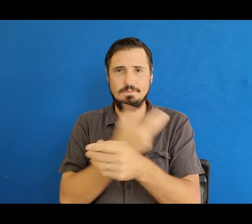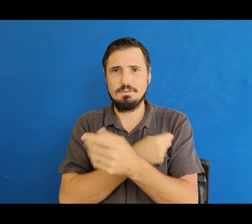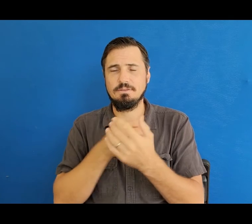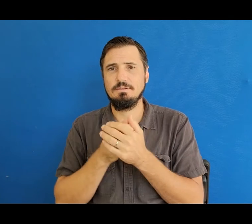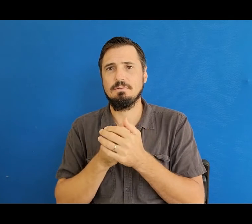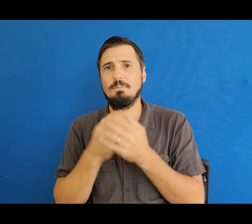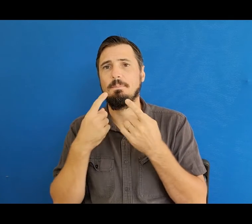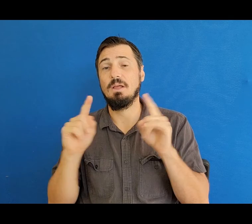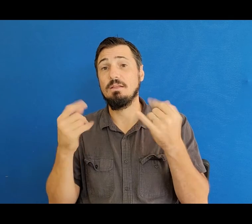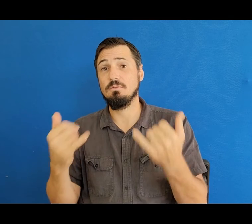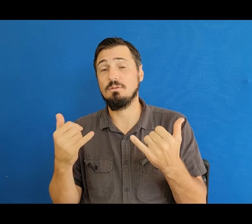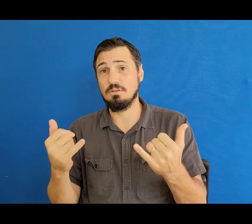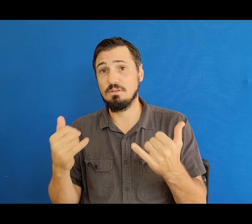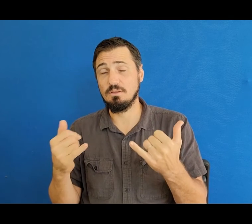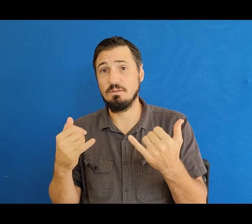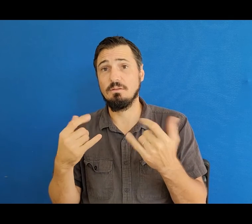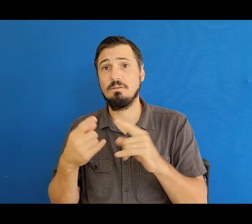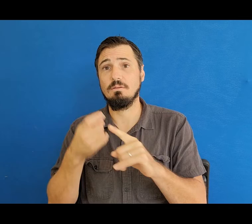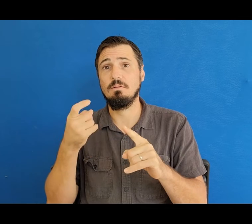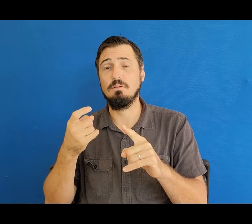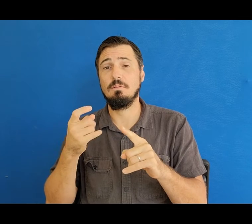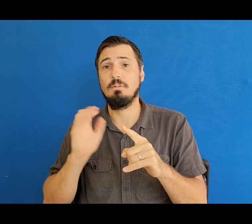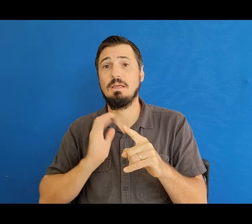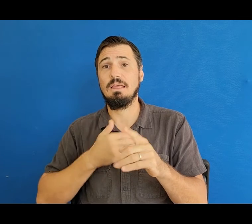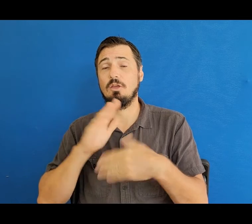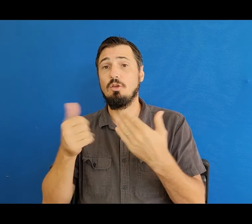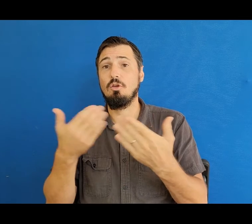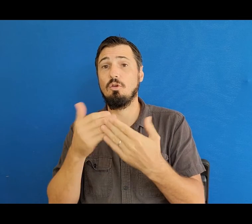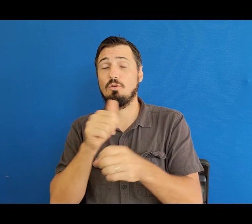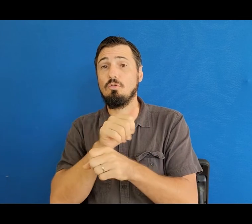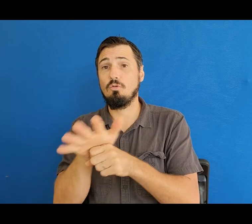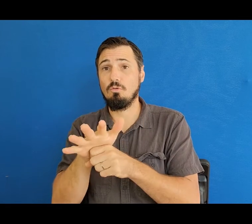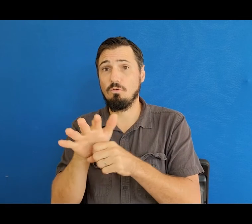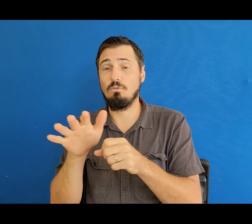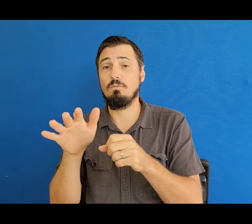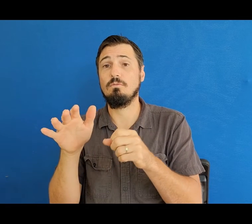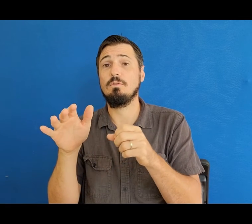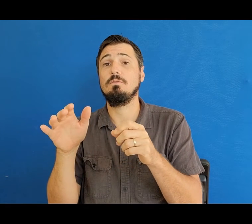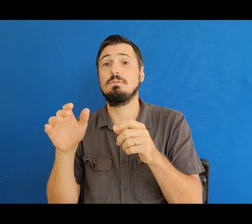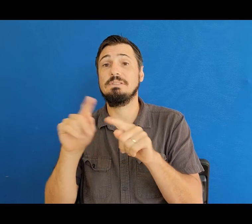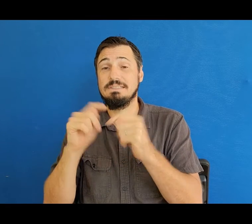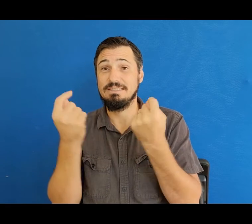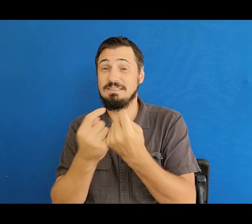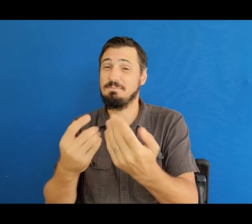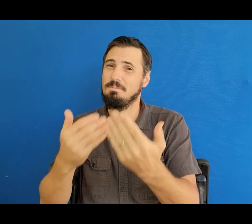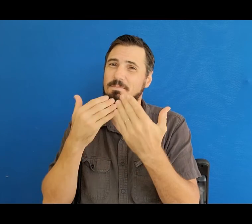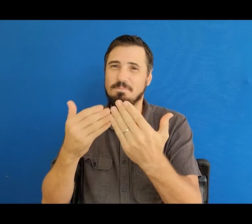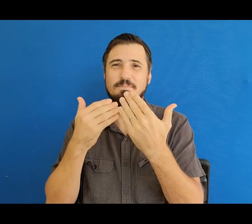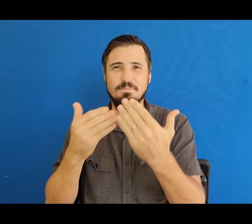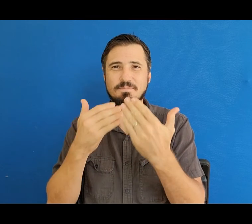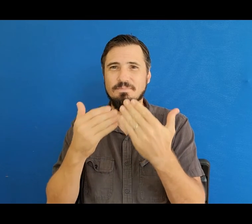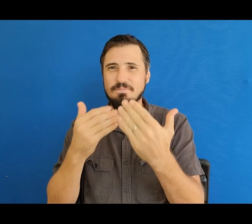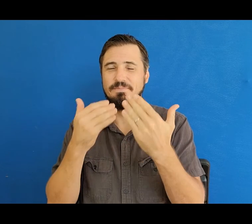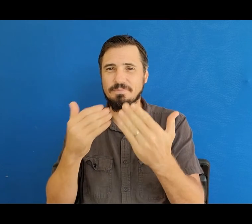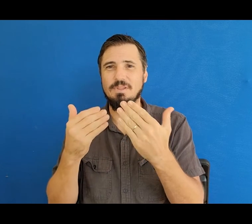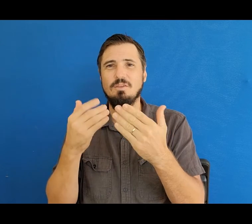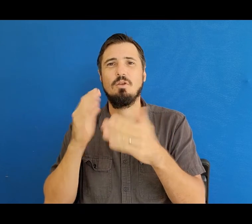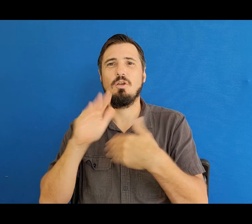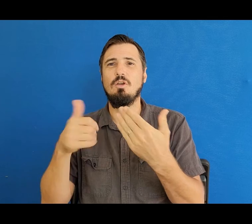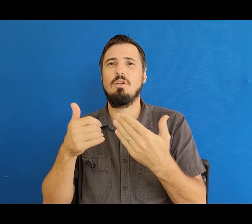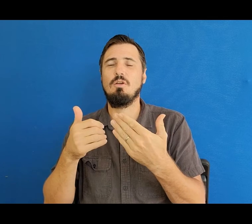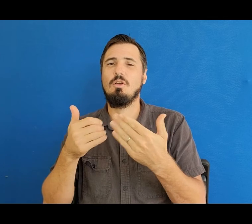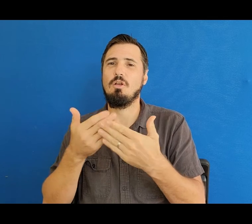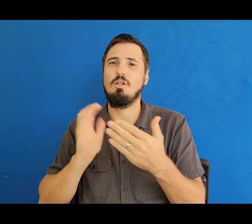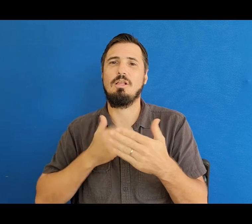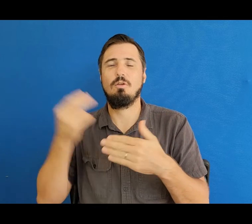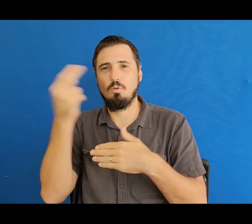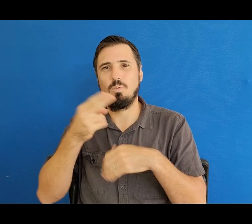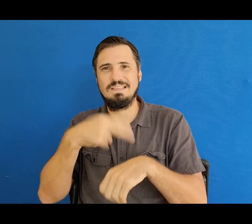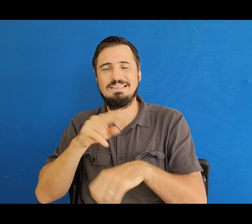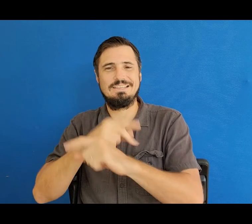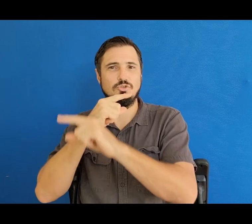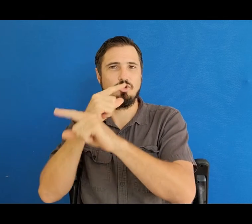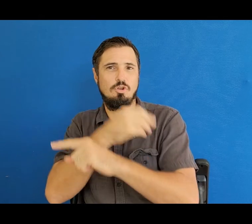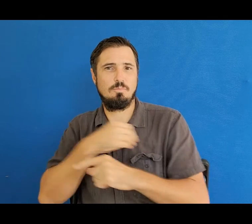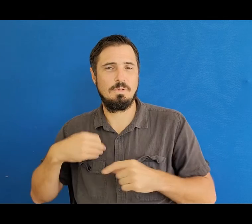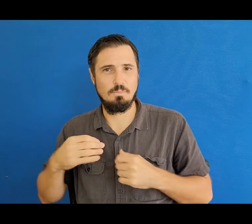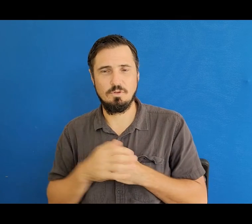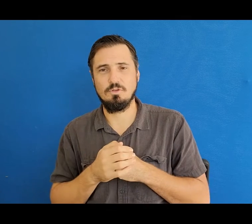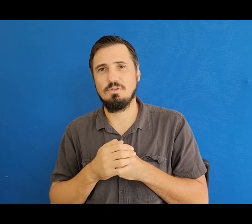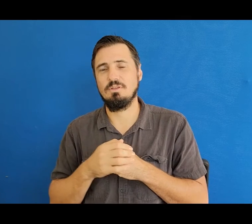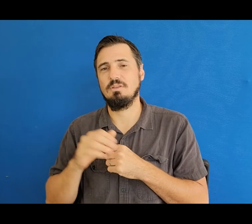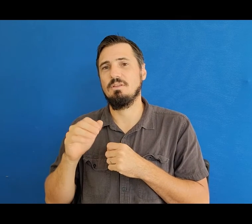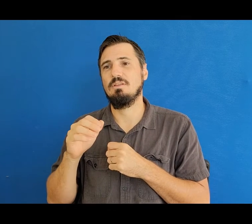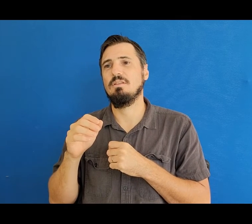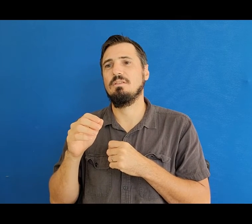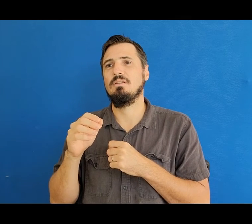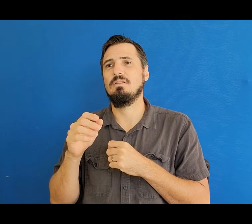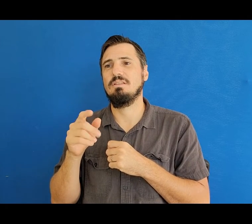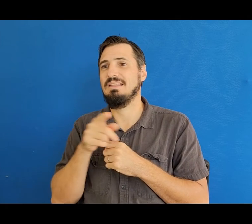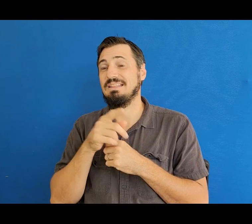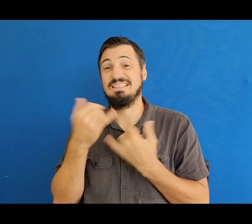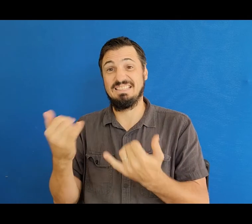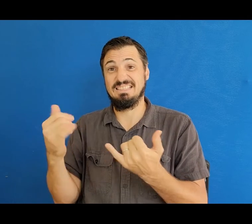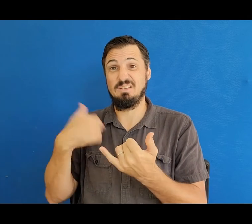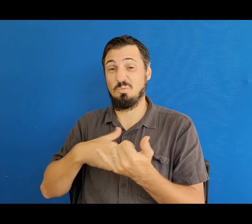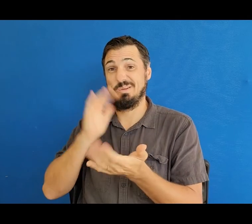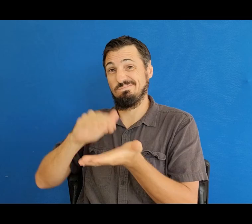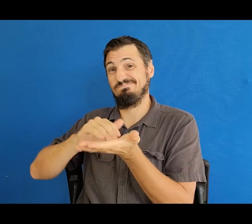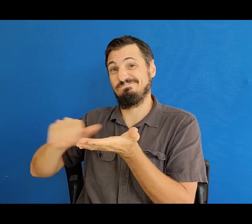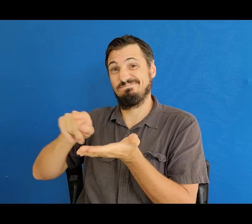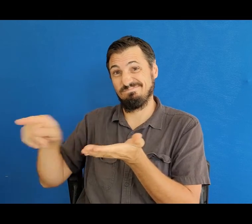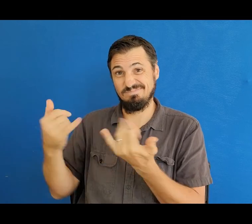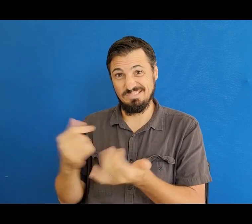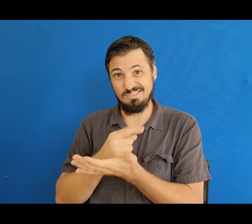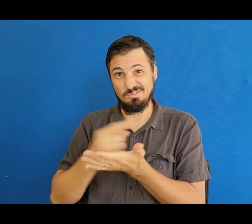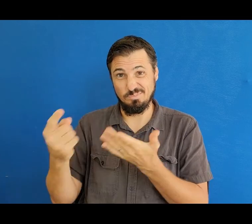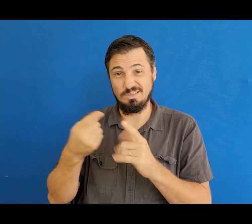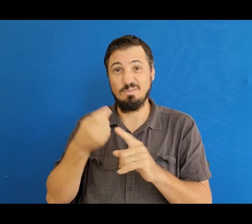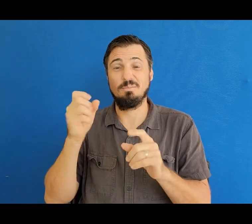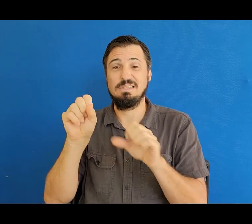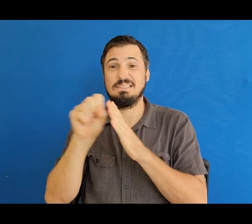Finally today, on behalf of our entire COVID19 incident management team, a big mahalo to our Hawaii National Guard members. They are being deactivated this week by the State Department